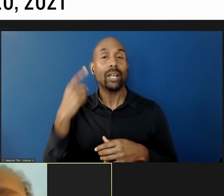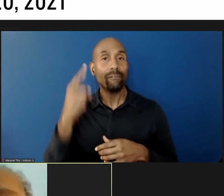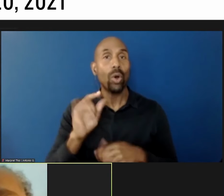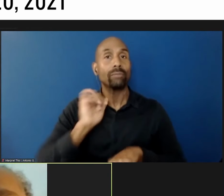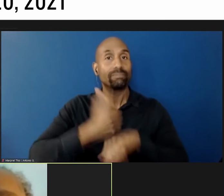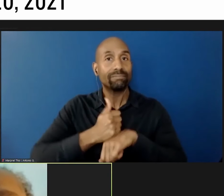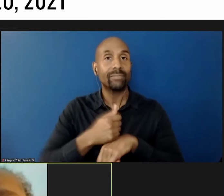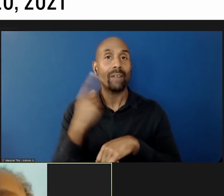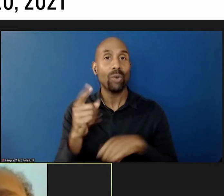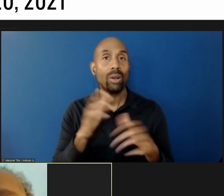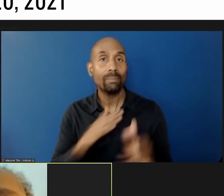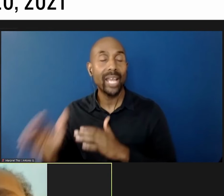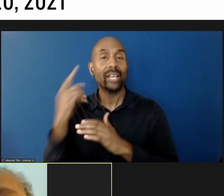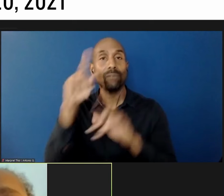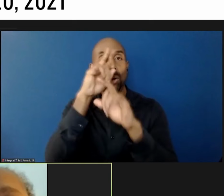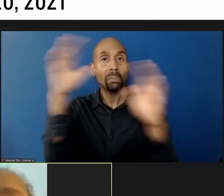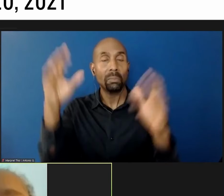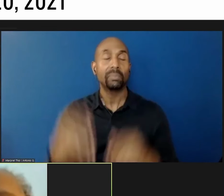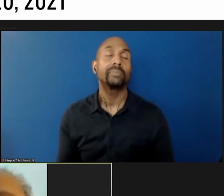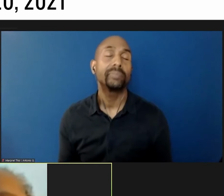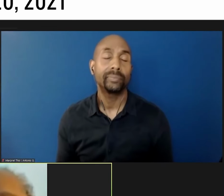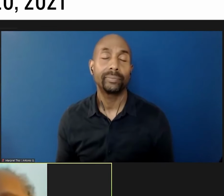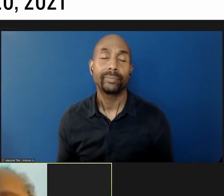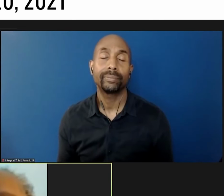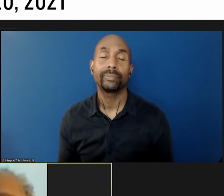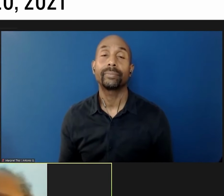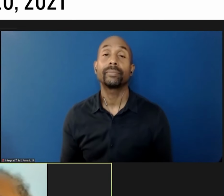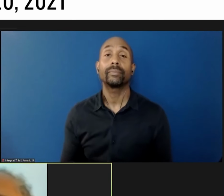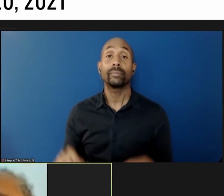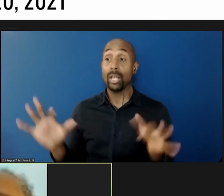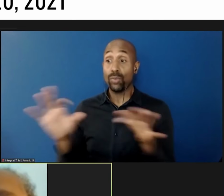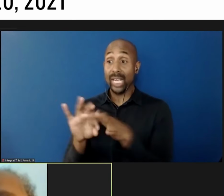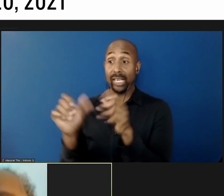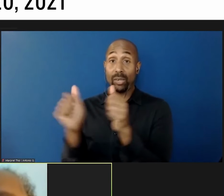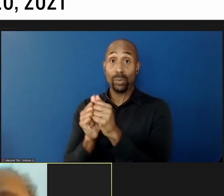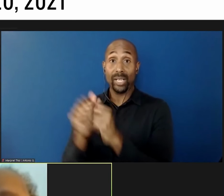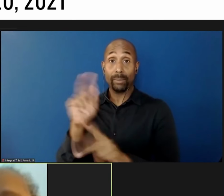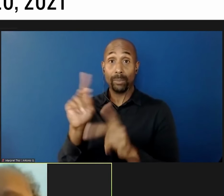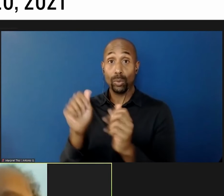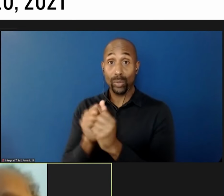dealing with people with disabilities, don't just, you know, include those of us with the